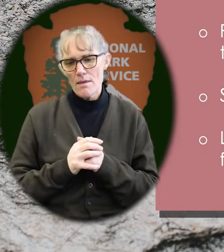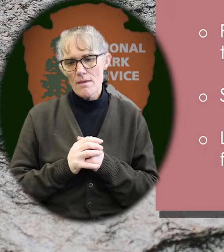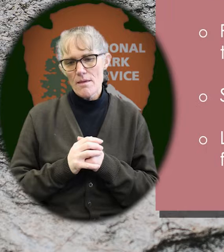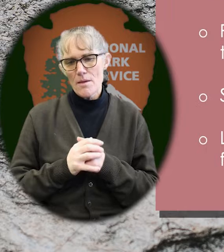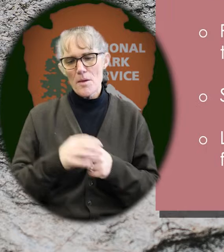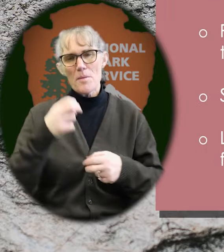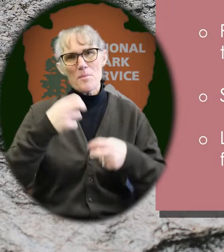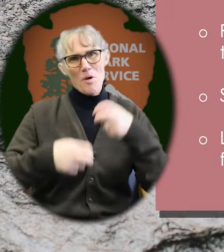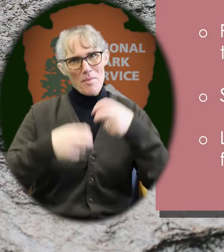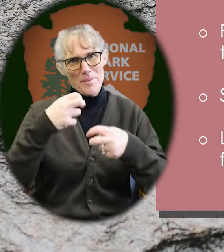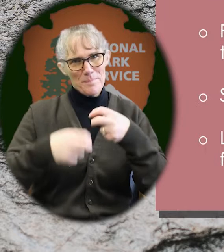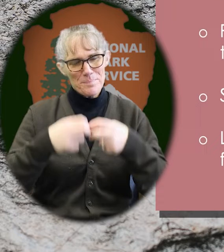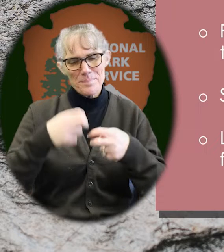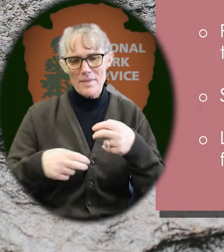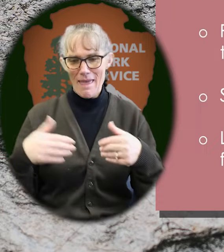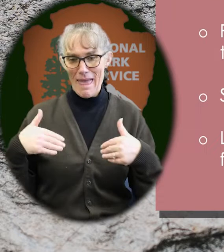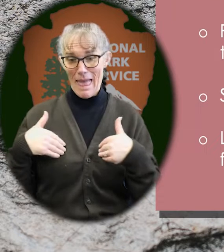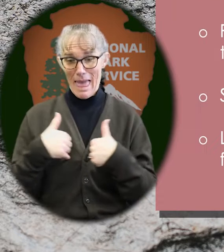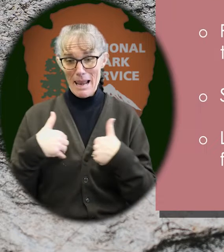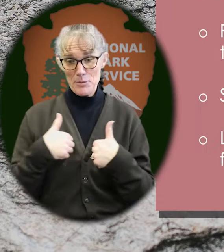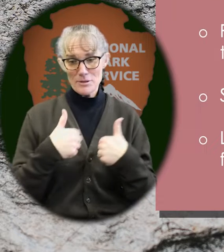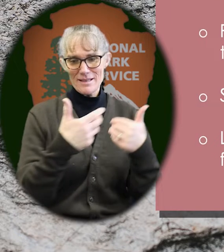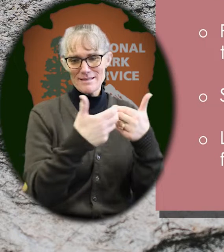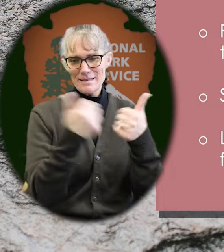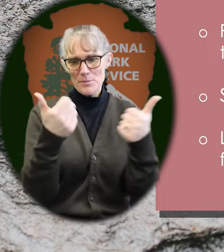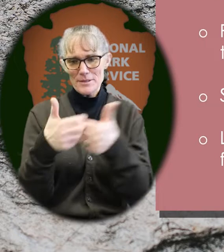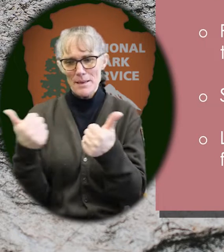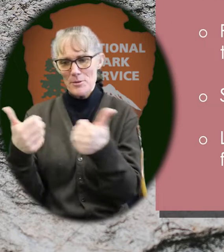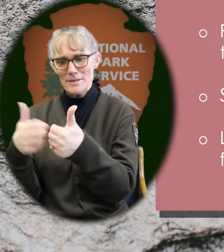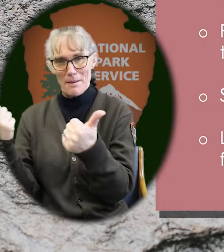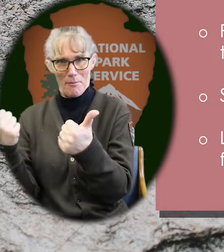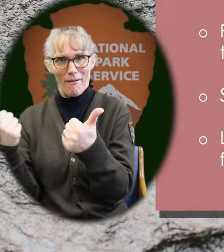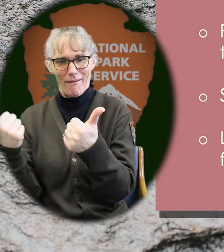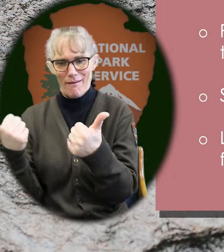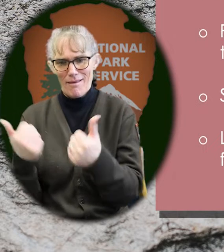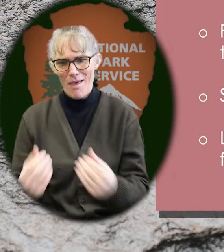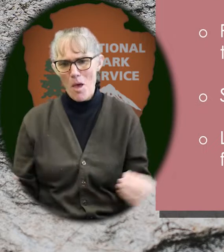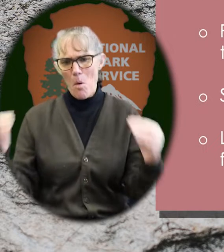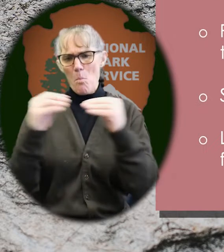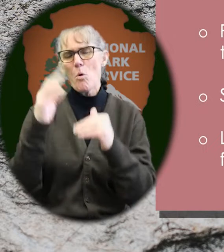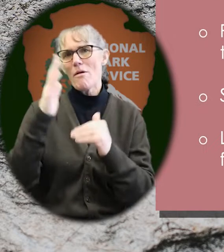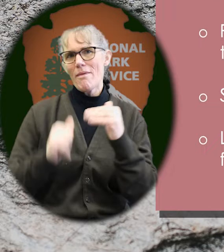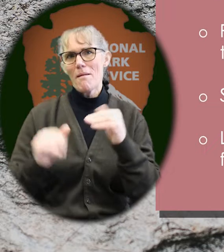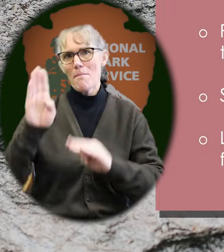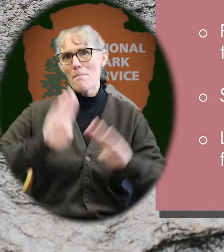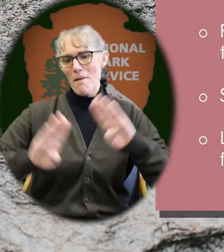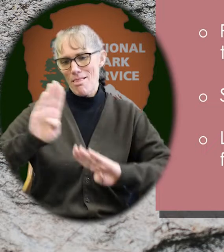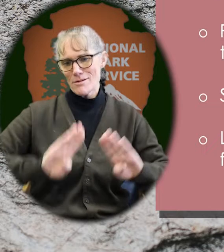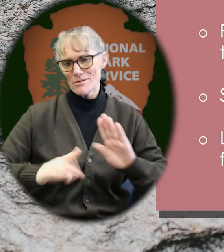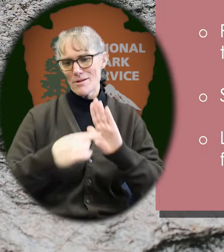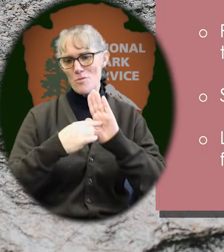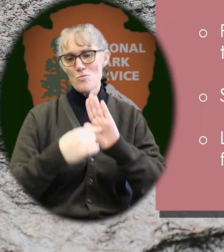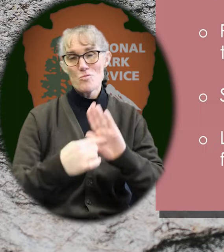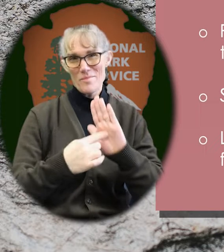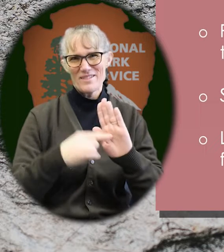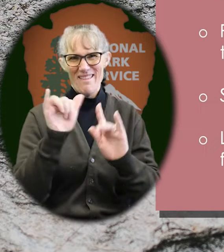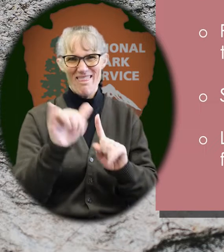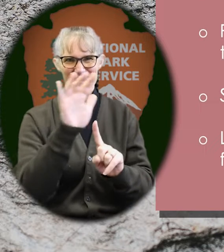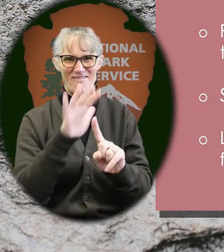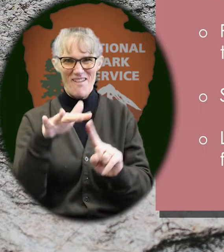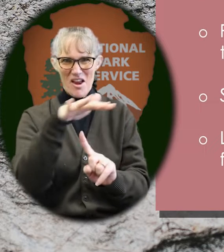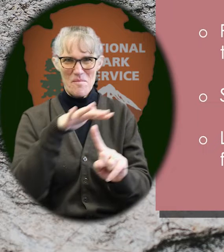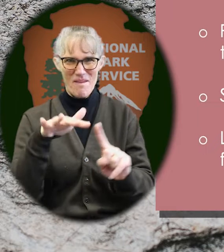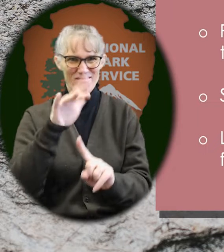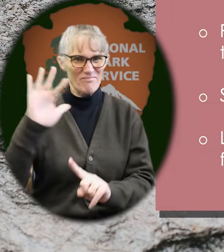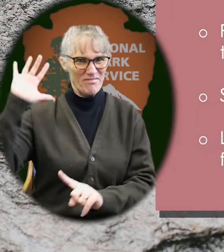So, the issue is over splitting of this genus into more species than were likely to be biologically represented in nature.